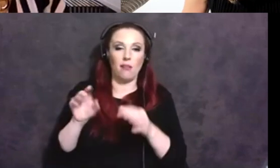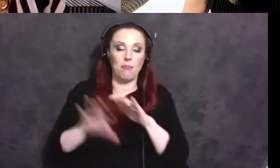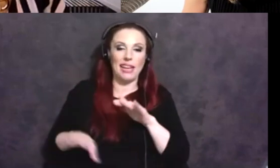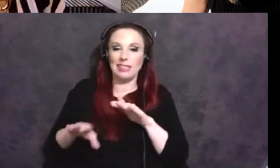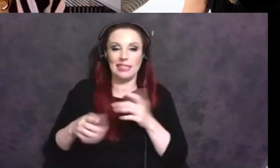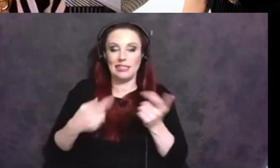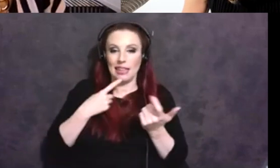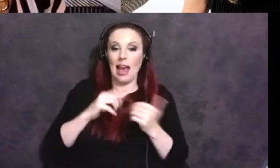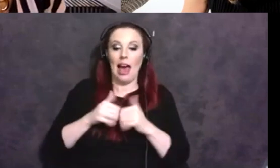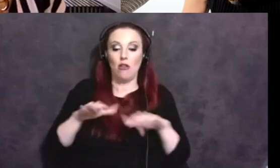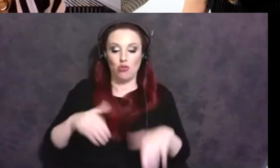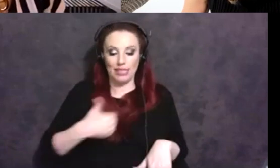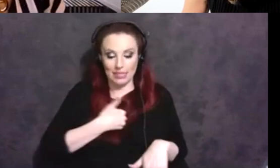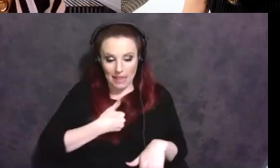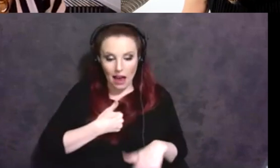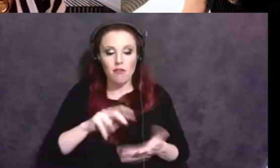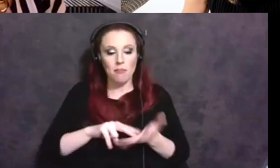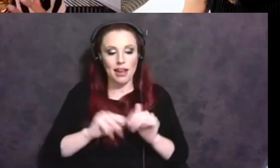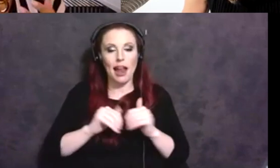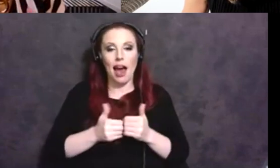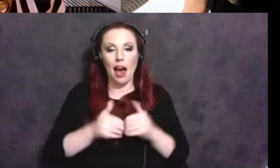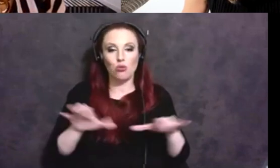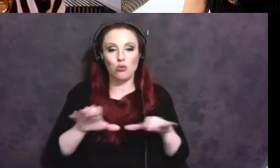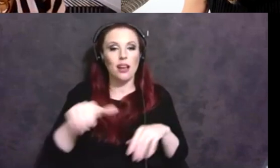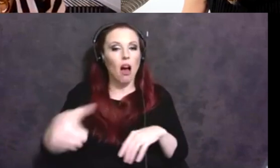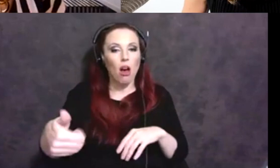our interactions with others. Like, as we know from psychology 101, how we treat the